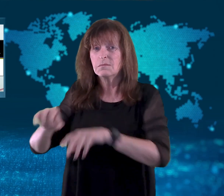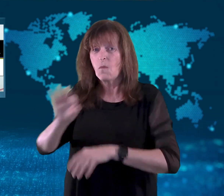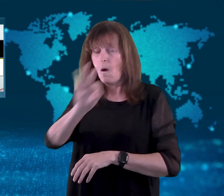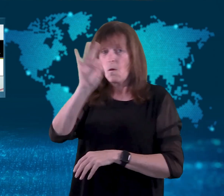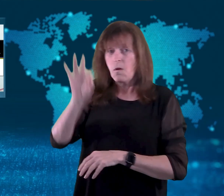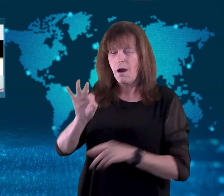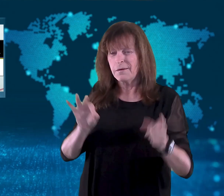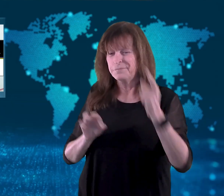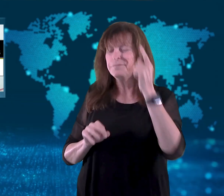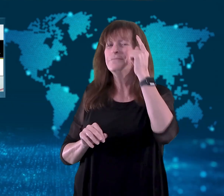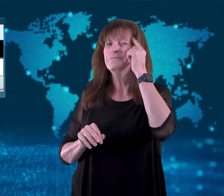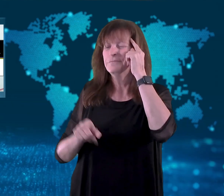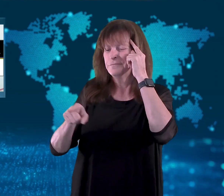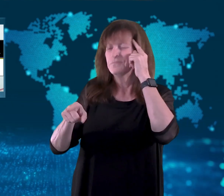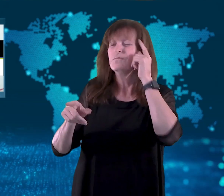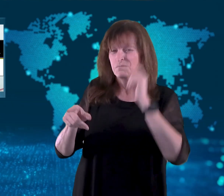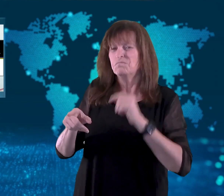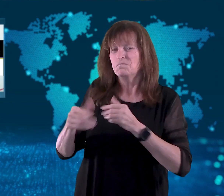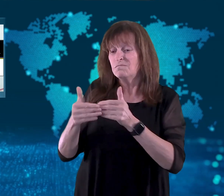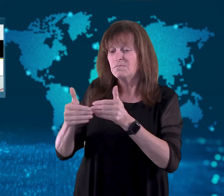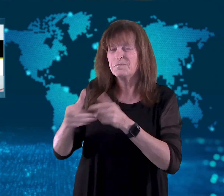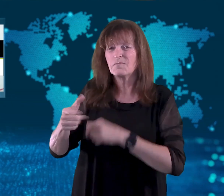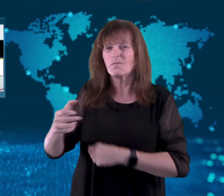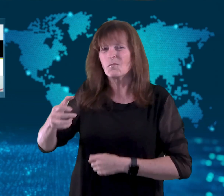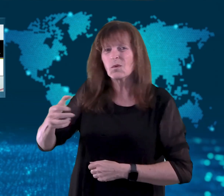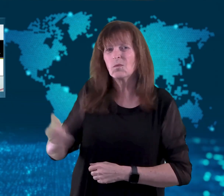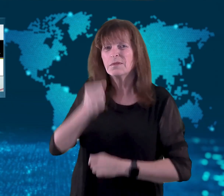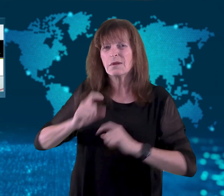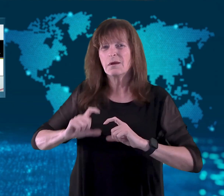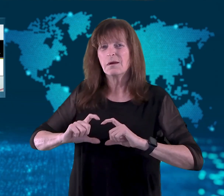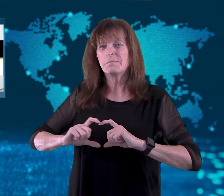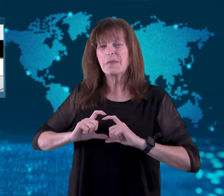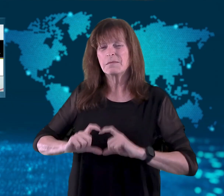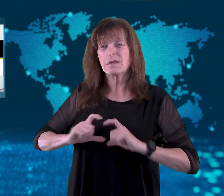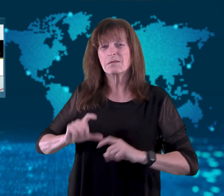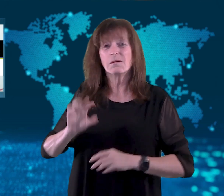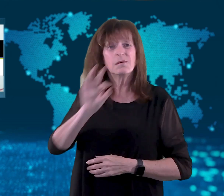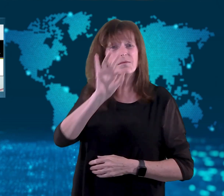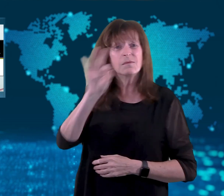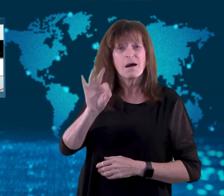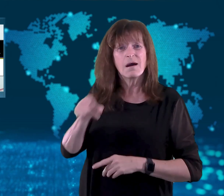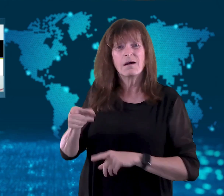The men were seated in business based on their ability to